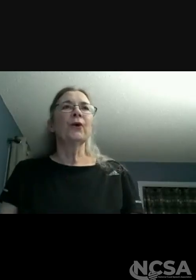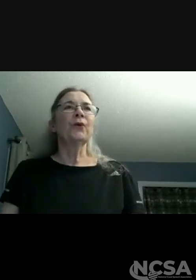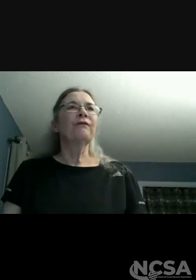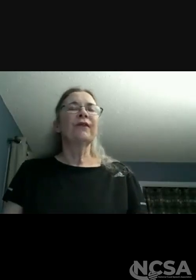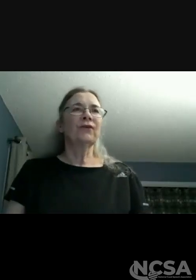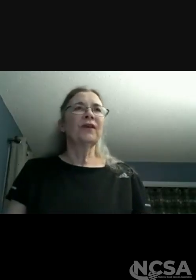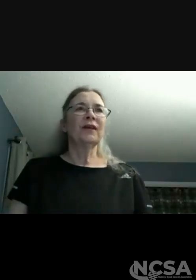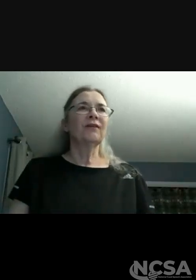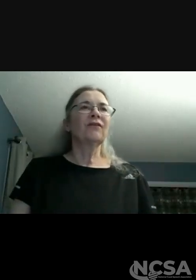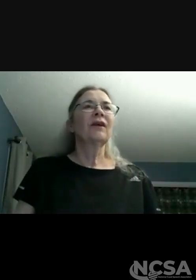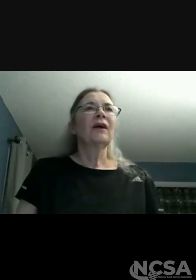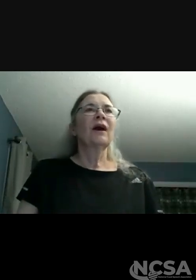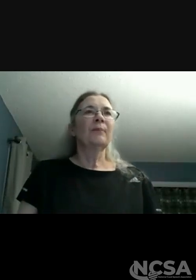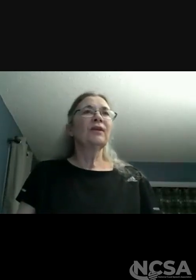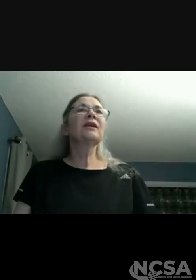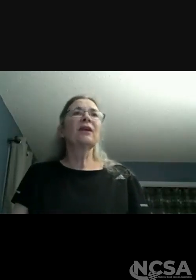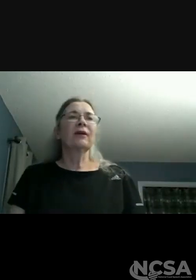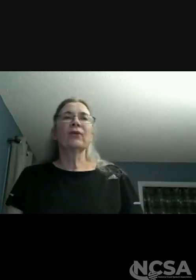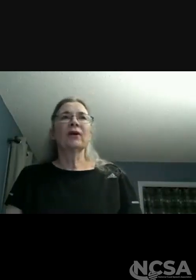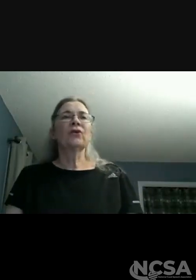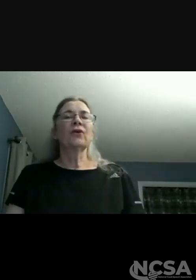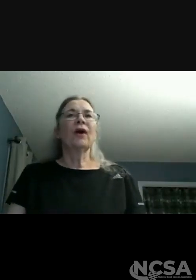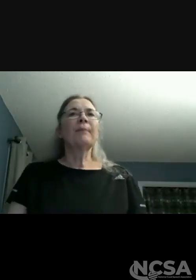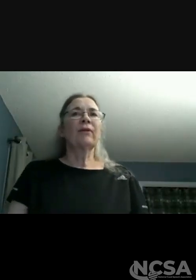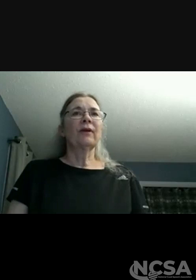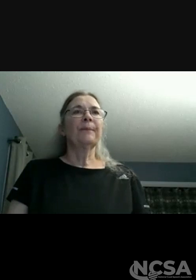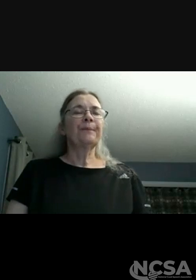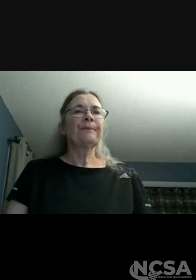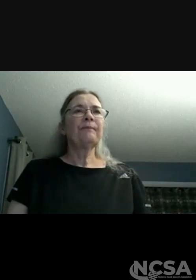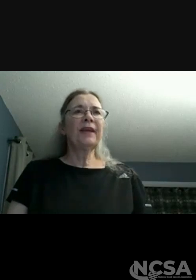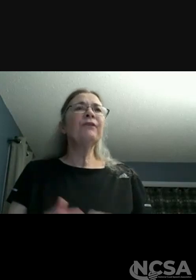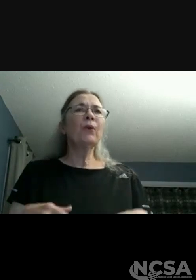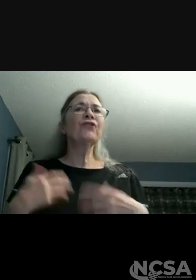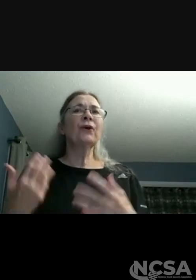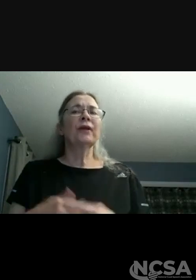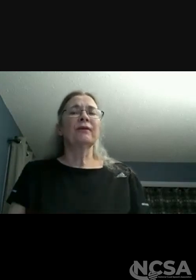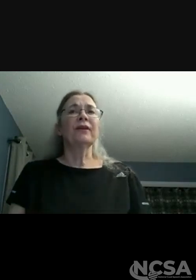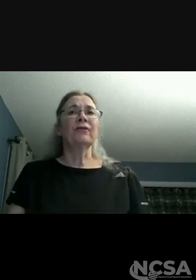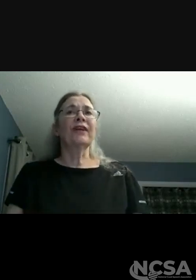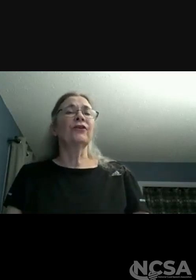for those kids, particularly with auditory neuropathy even more so than standard